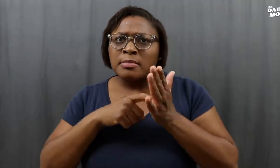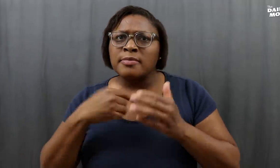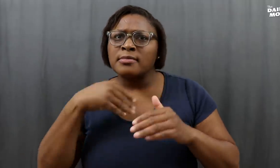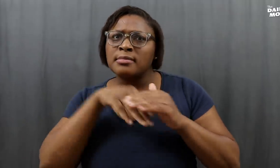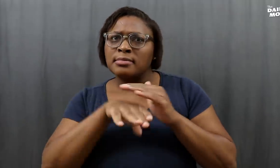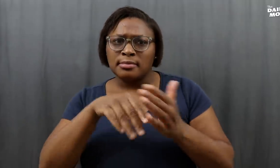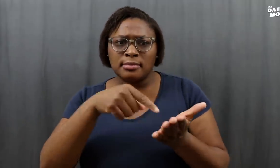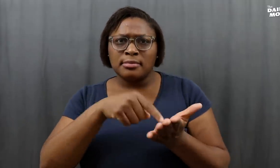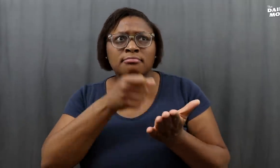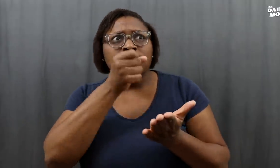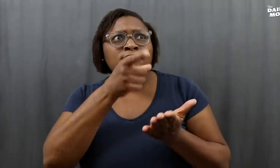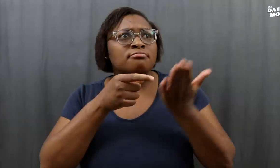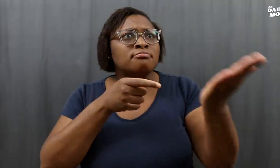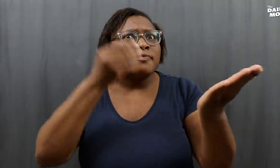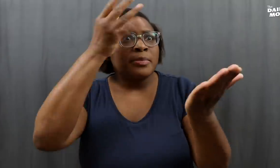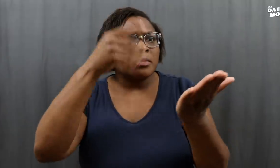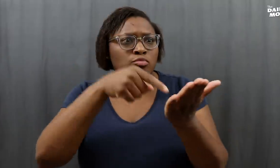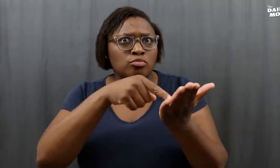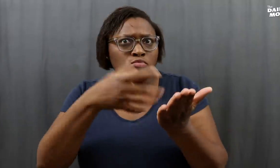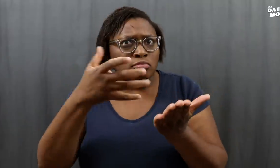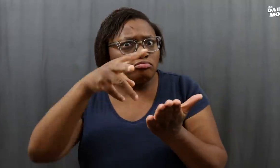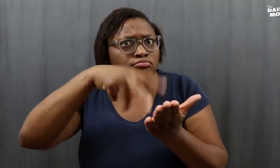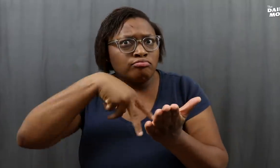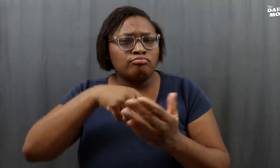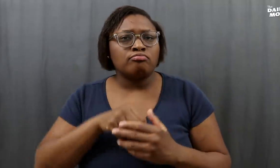to have access to the whistleblower complaint,